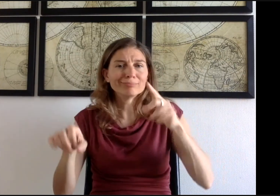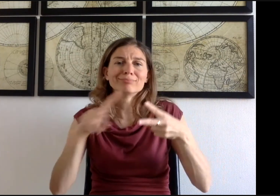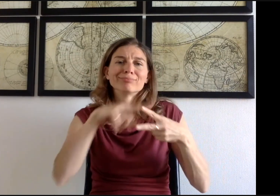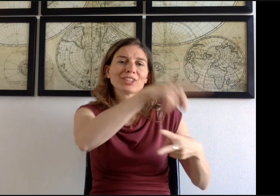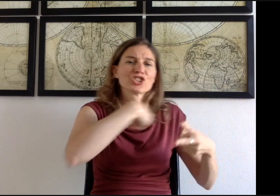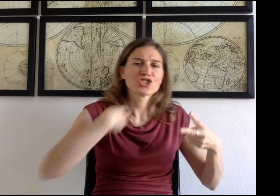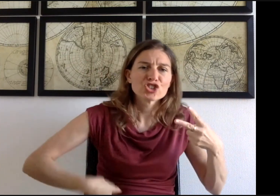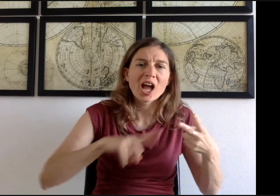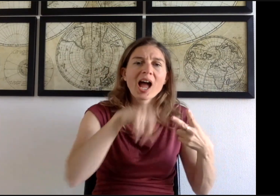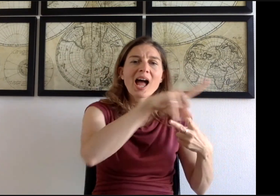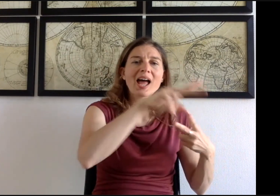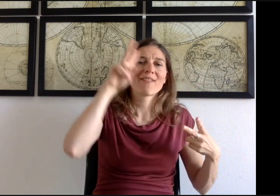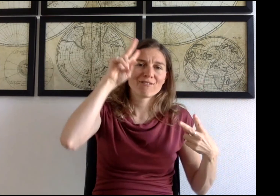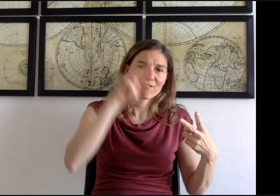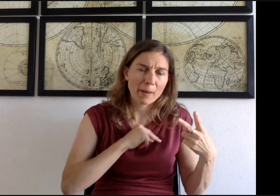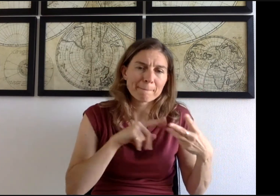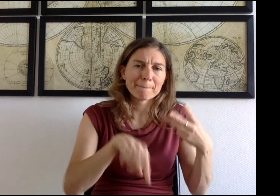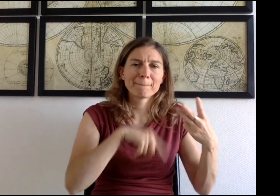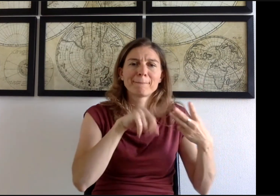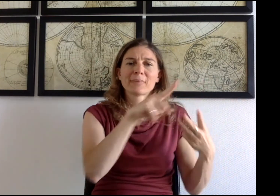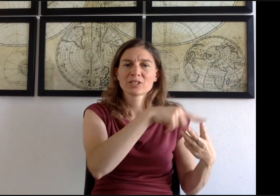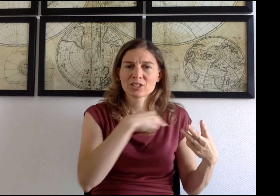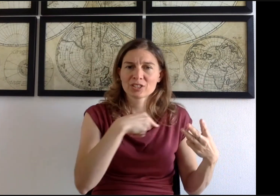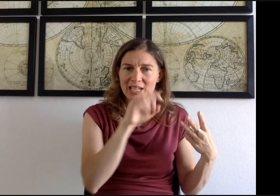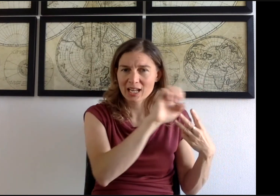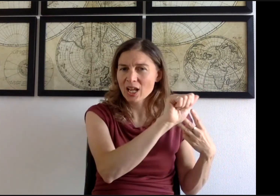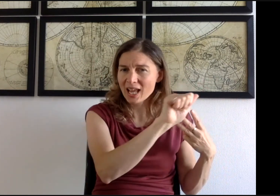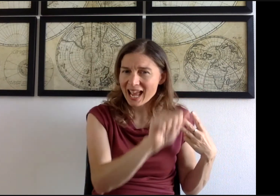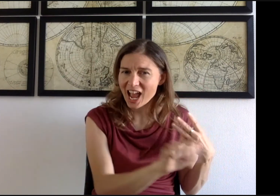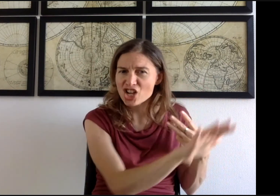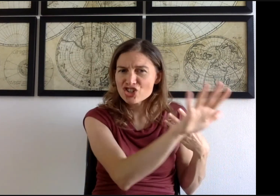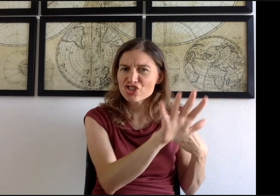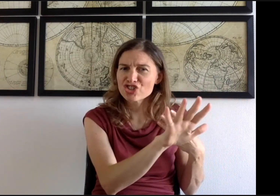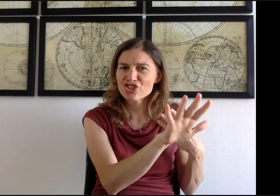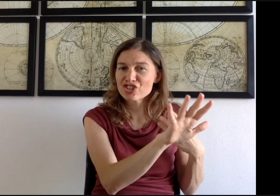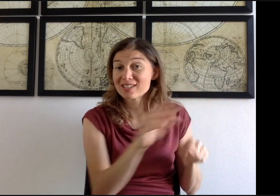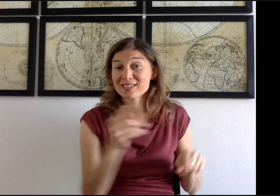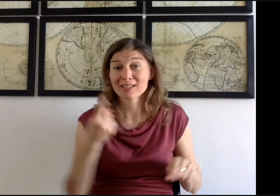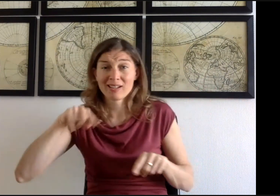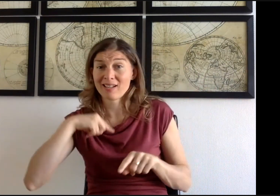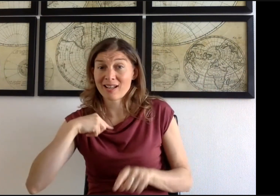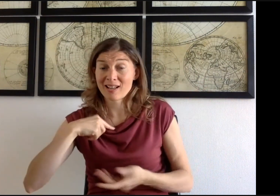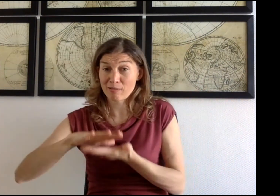And in this first time we haven't protective items.